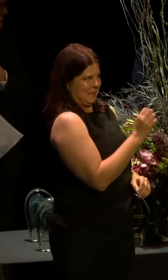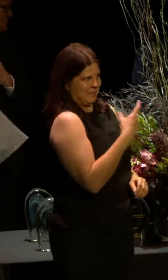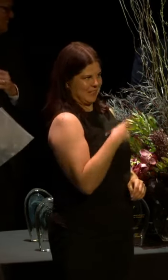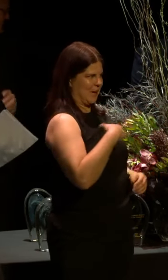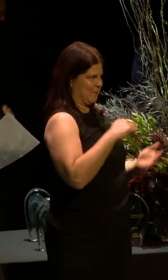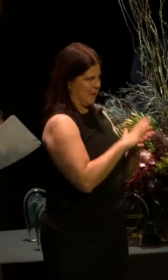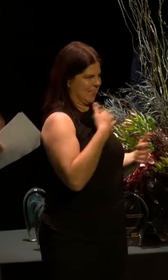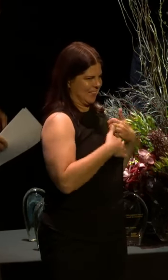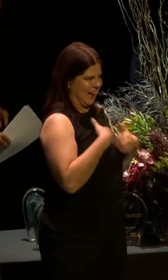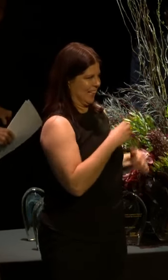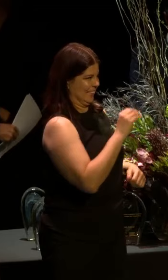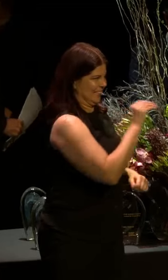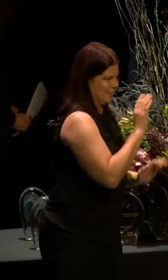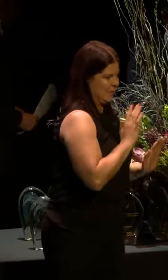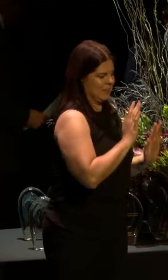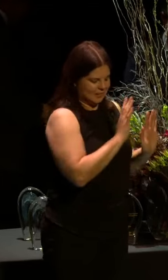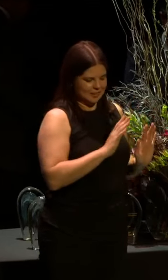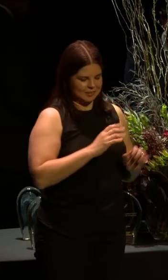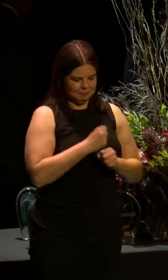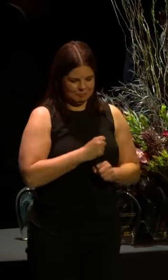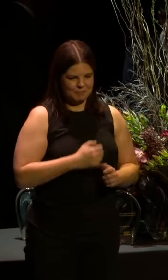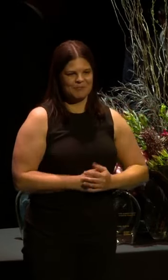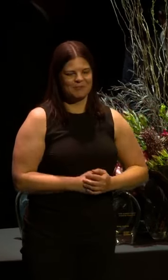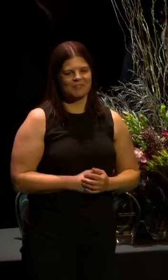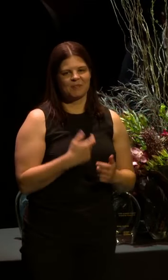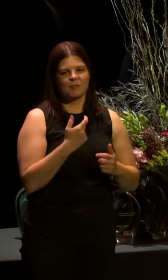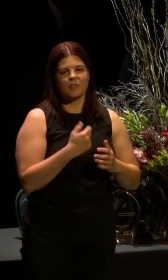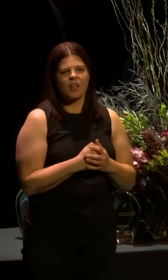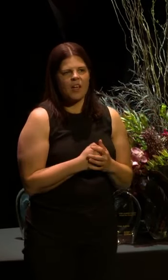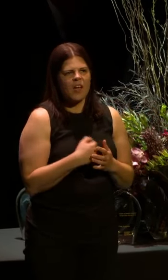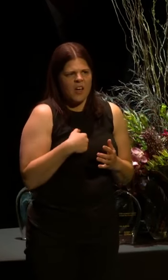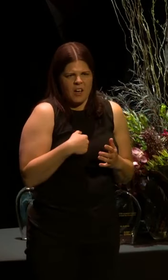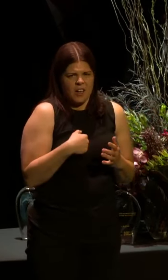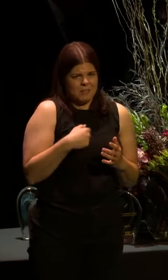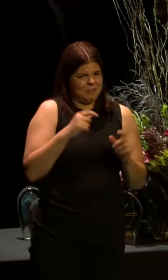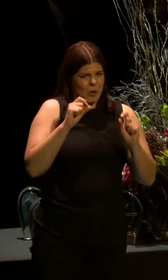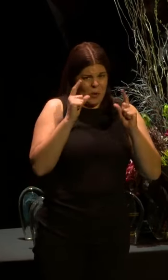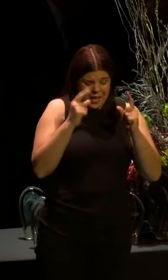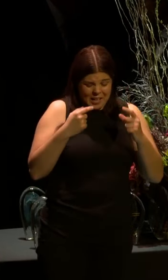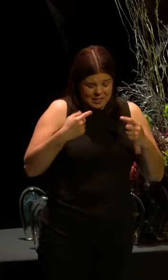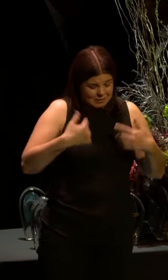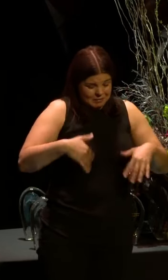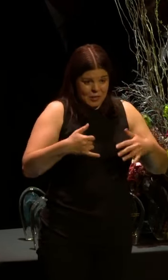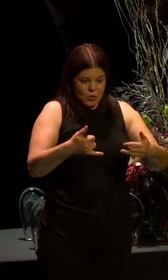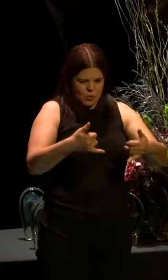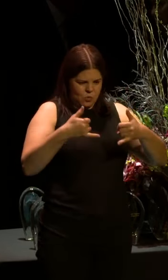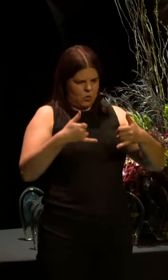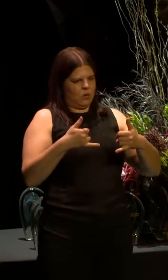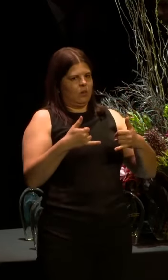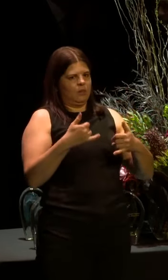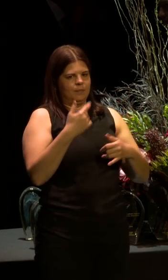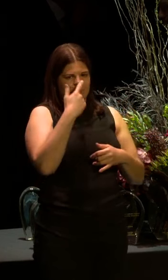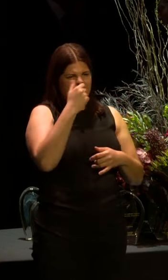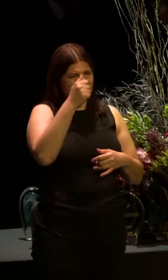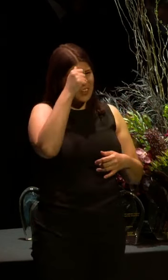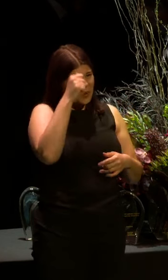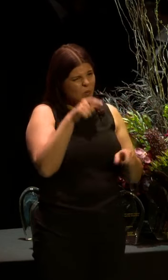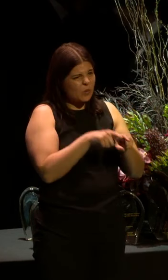I'm very aware of the privilege to be receiving this award - a very generous prize, particularly at a time of diminished funding for the arts.